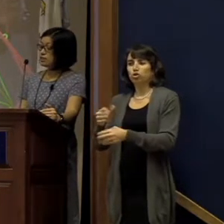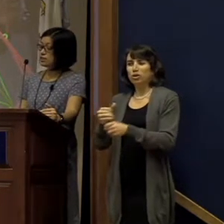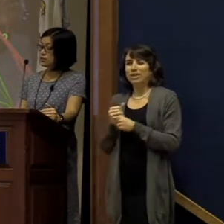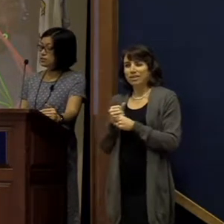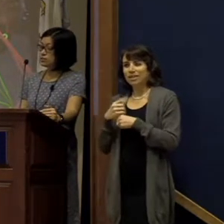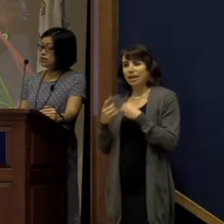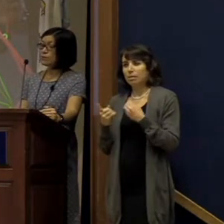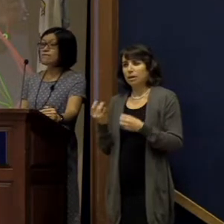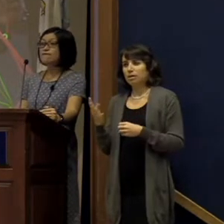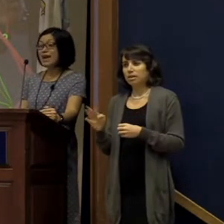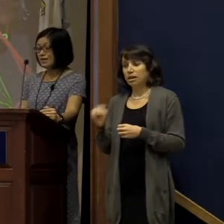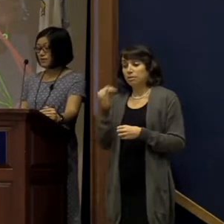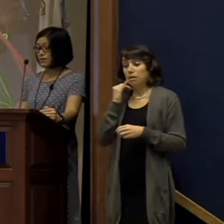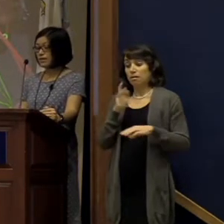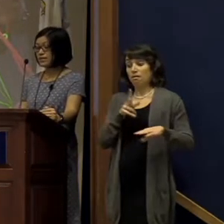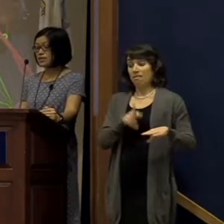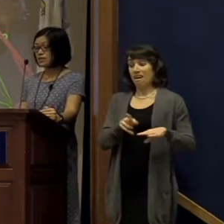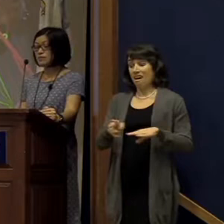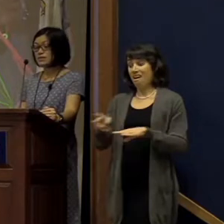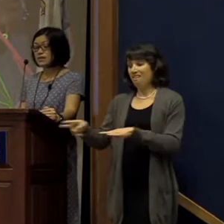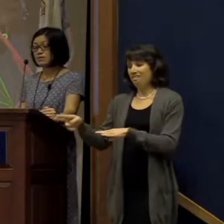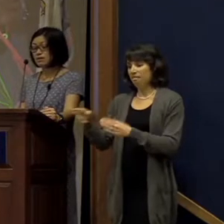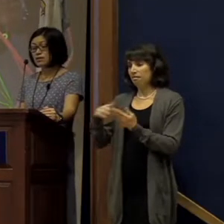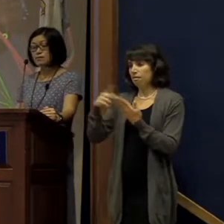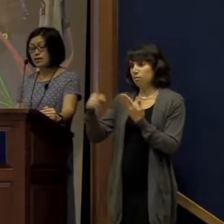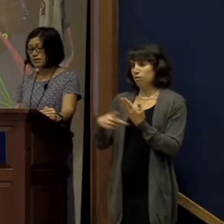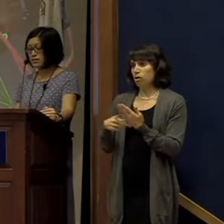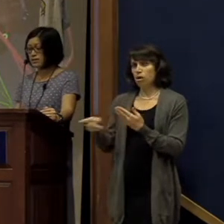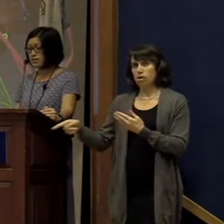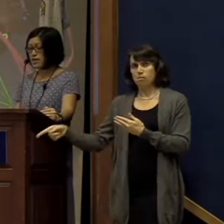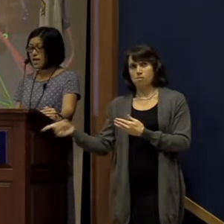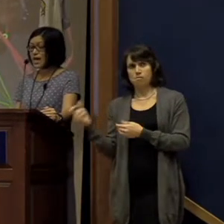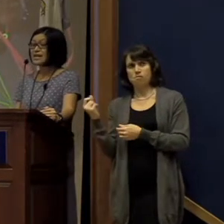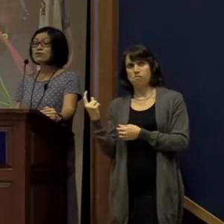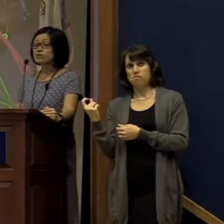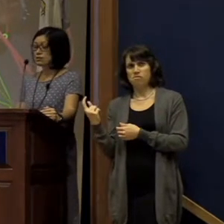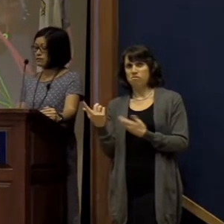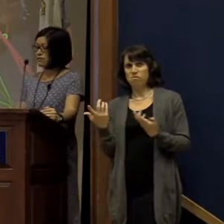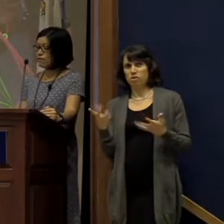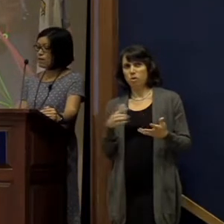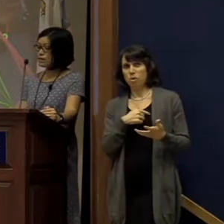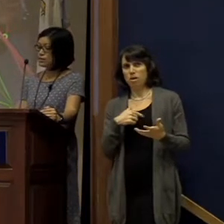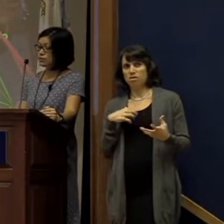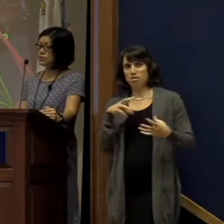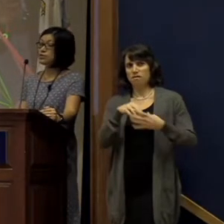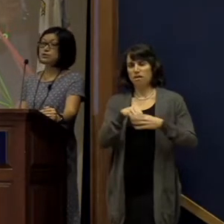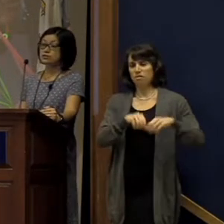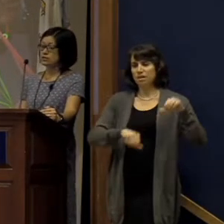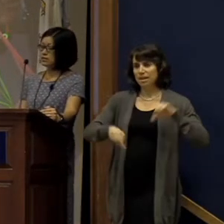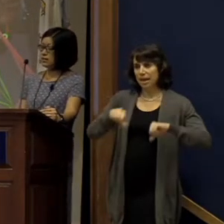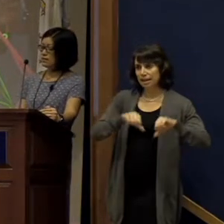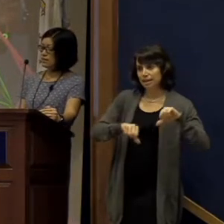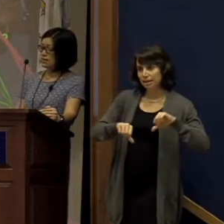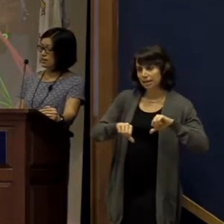Speak to what we value as legitimate STEM knowledge and practices and are critical for working towards justice in STEM learning and teaching